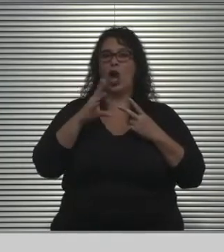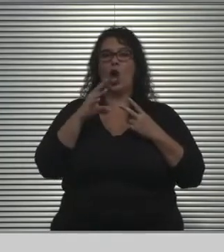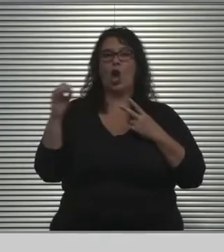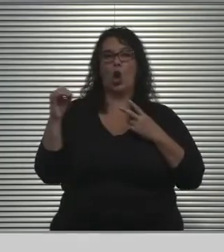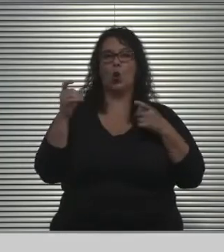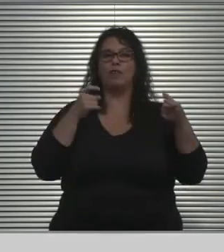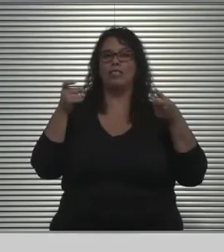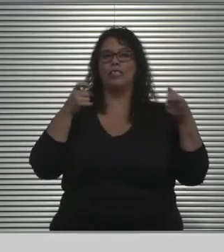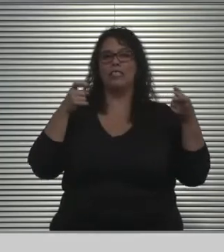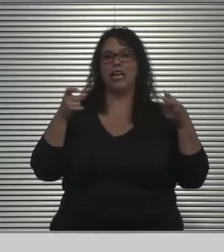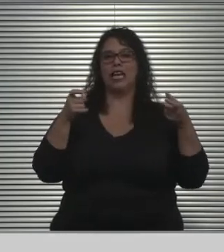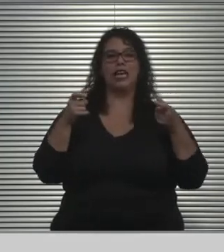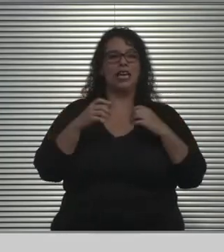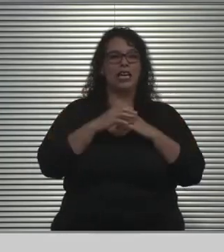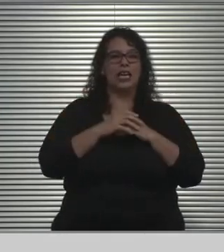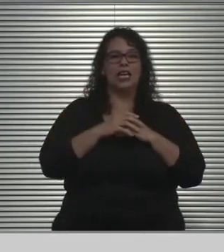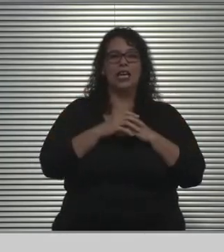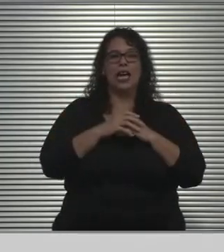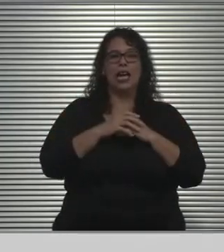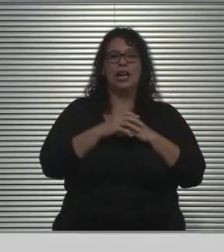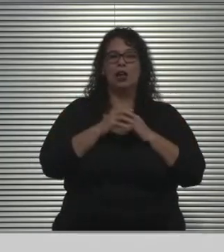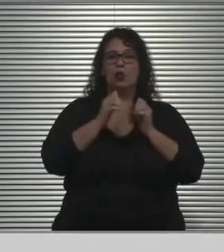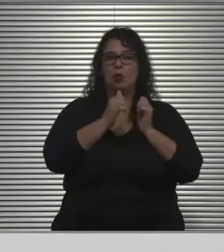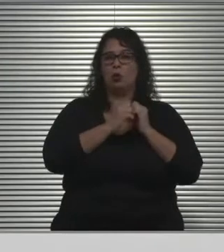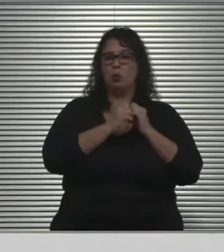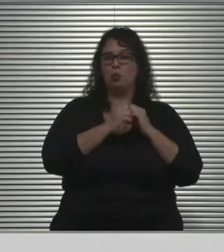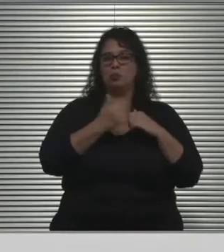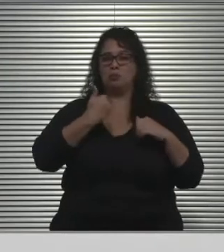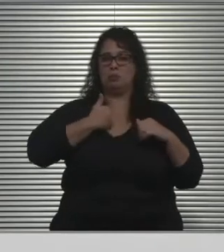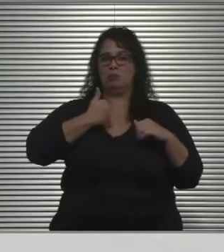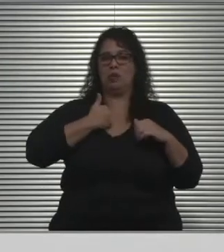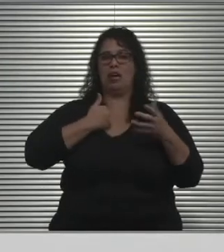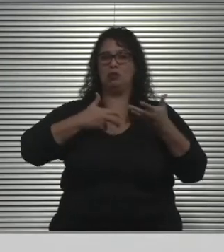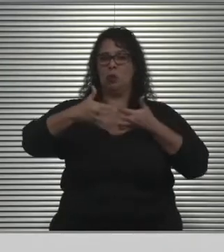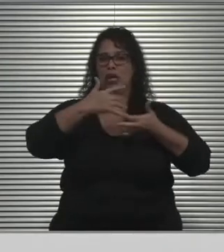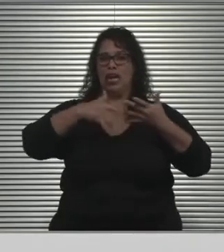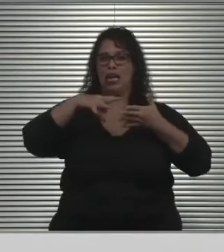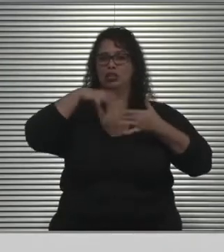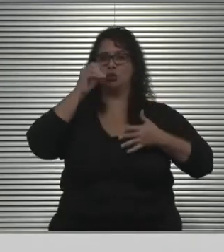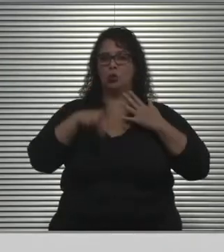along with Miss Lavelle and myself to engage students. A quick story.